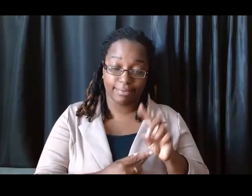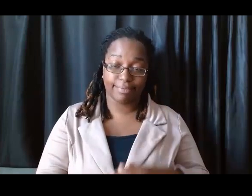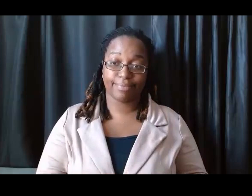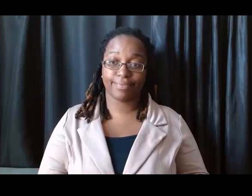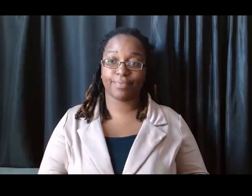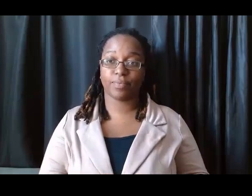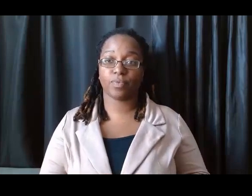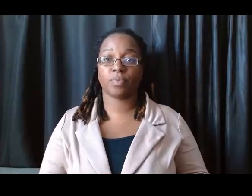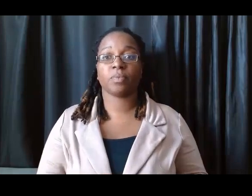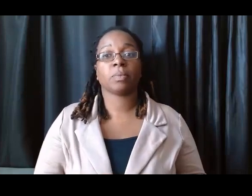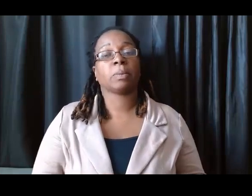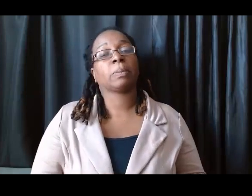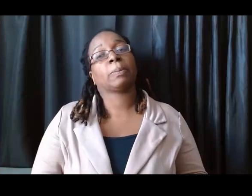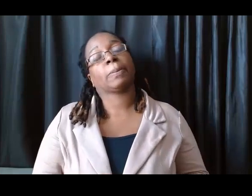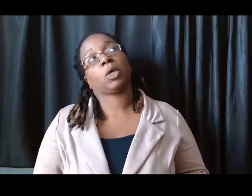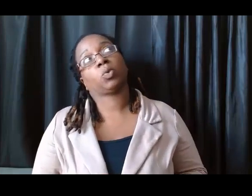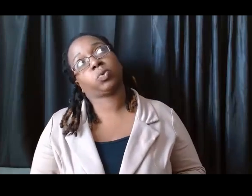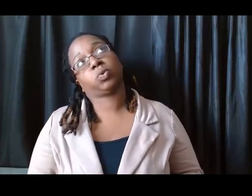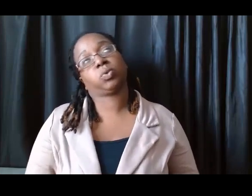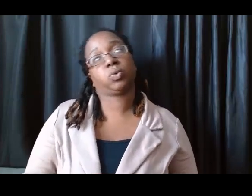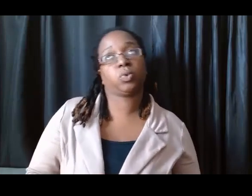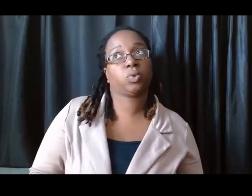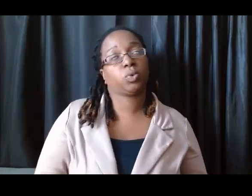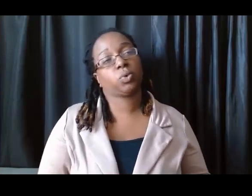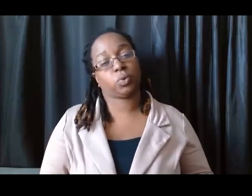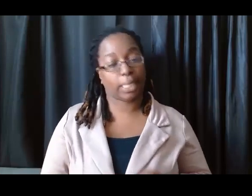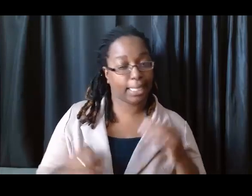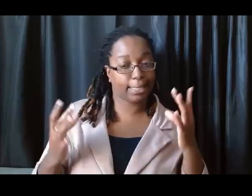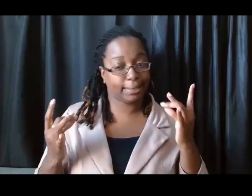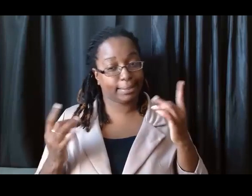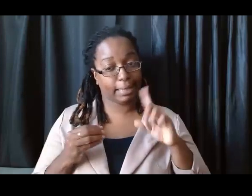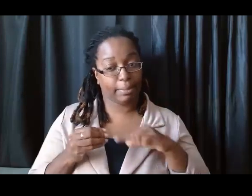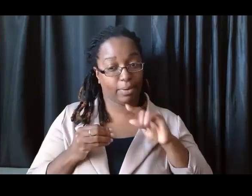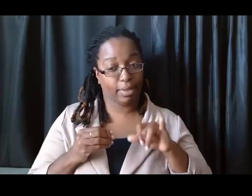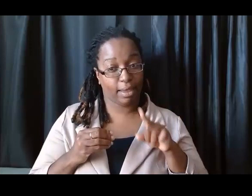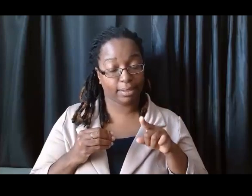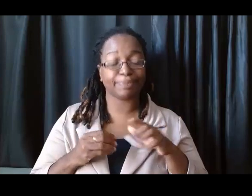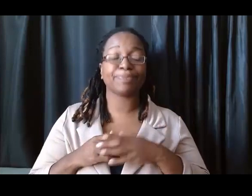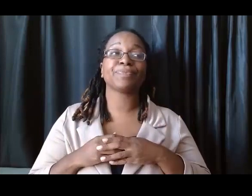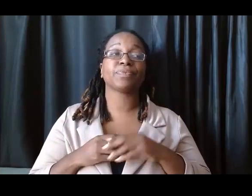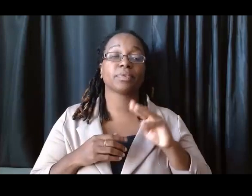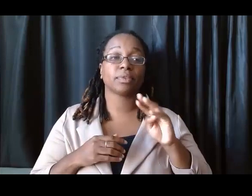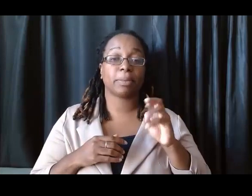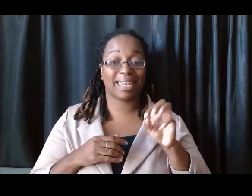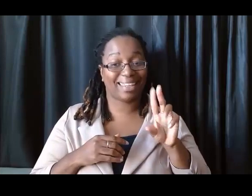Um, what's a little tricky about that is Medicaid is different from state to state.